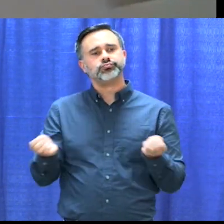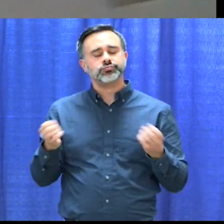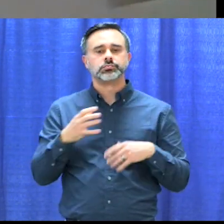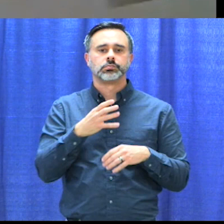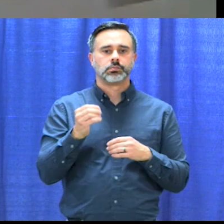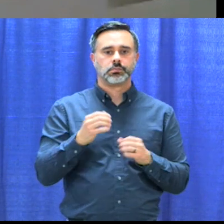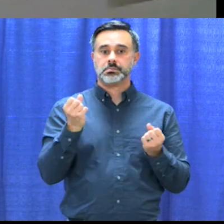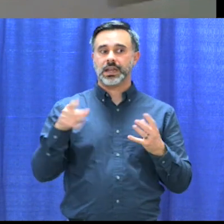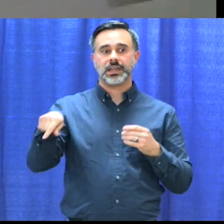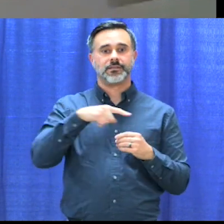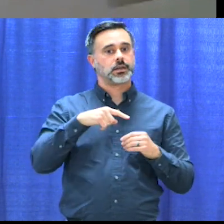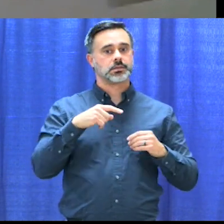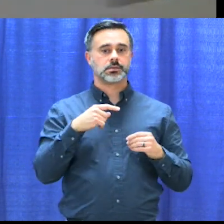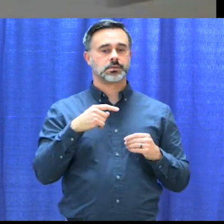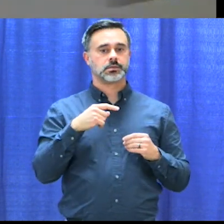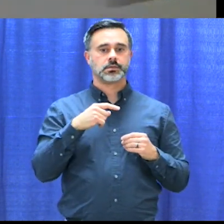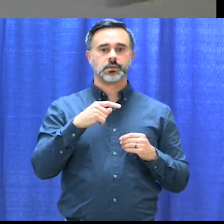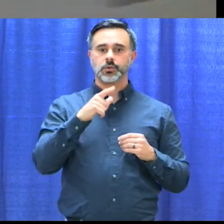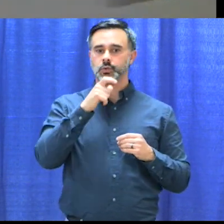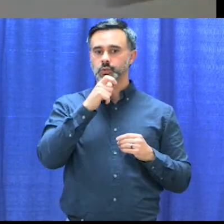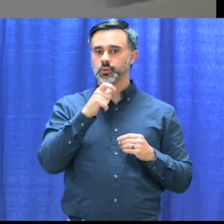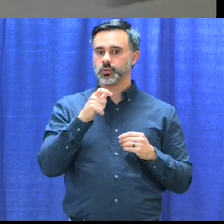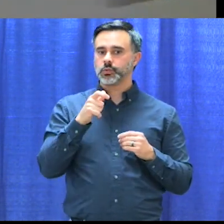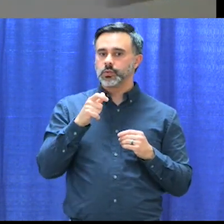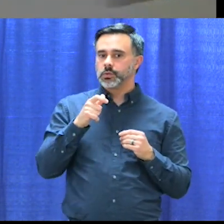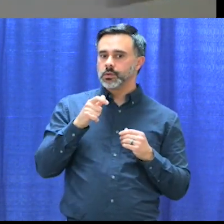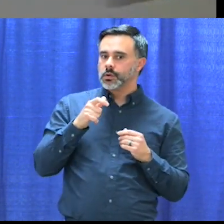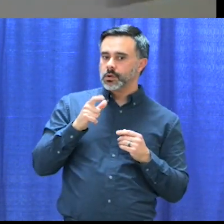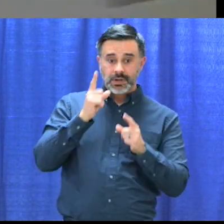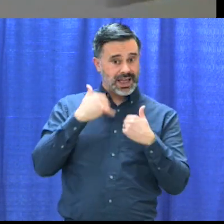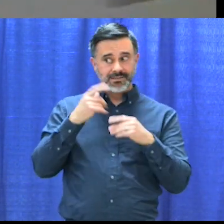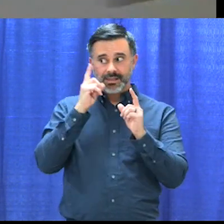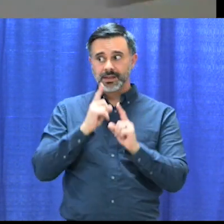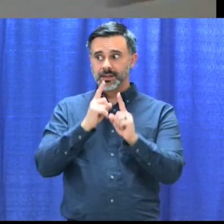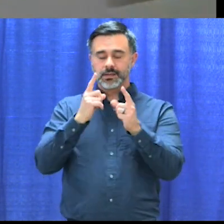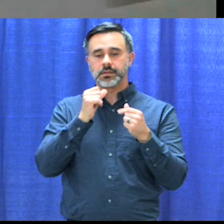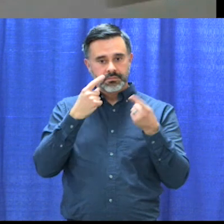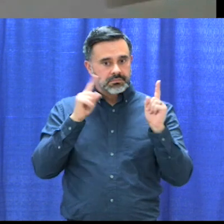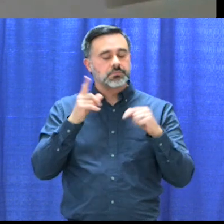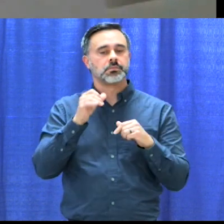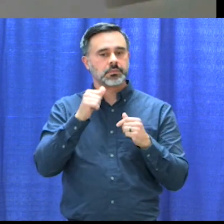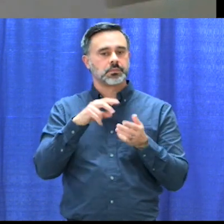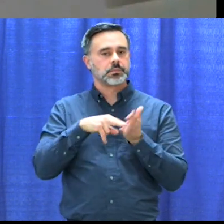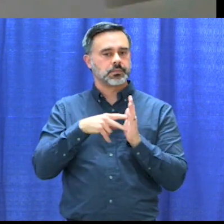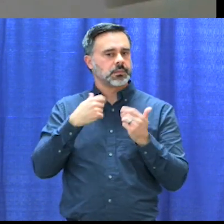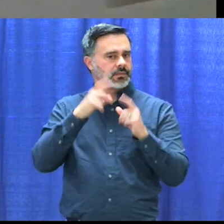bills have not become. The underlying goal of subsidizing purchases made by schools and teacher is something that we may have to revisit.